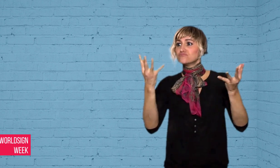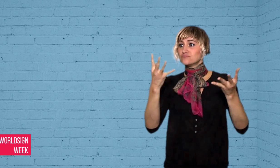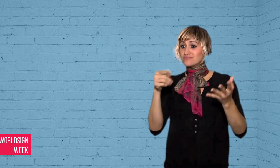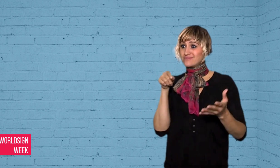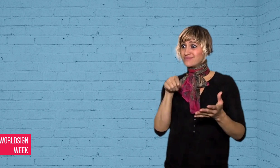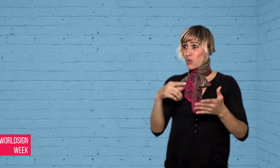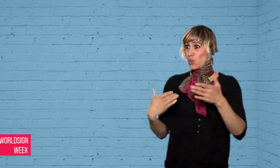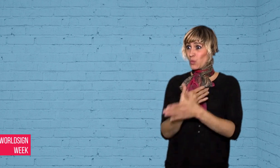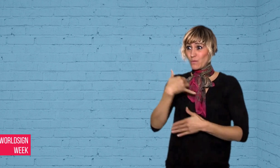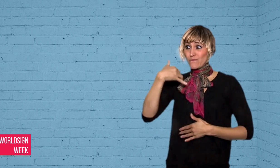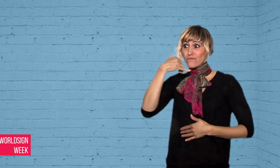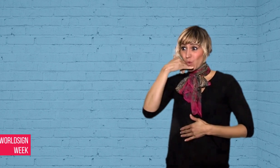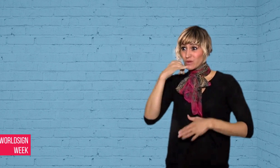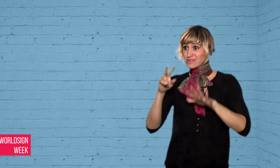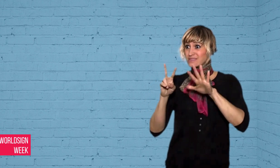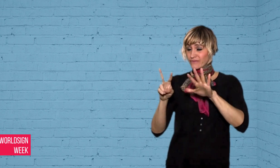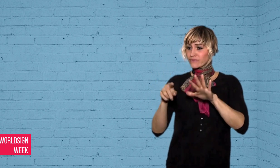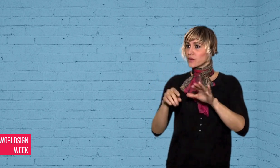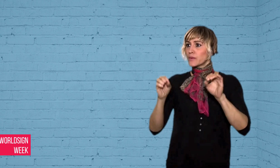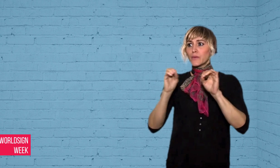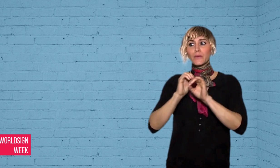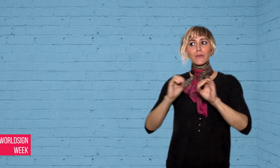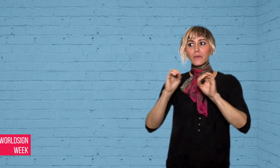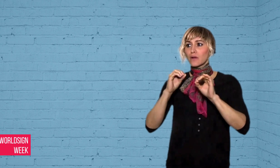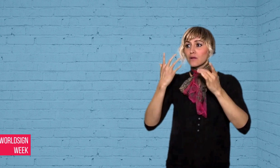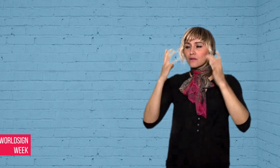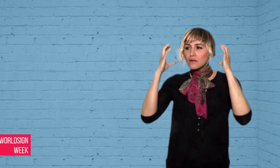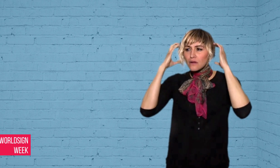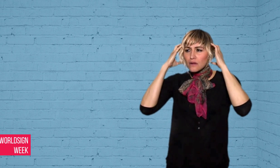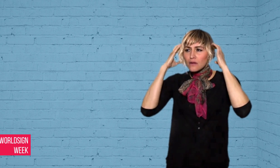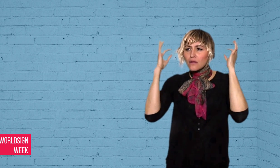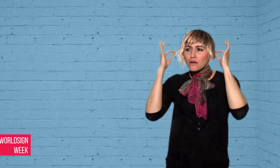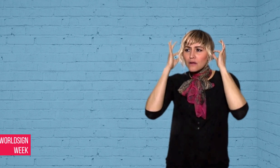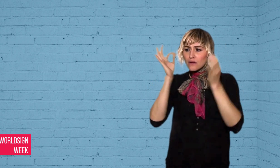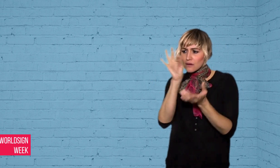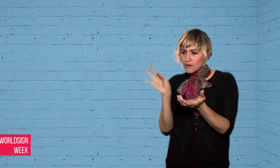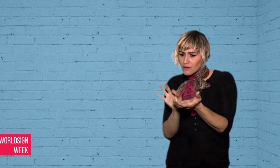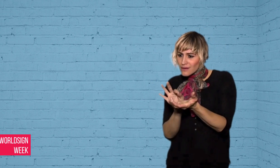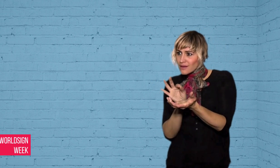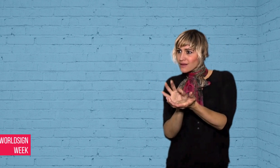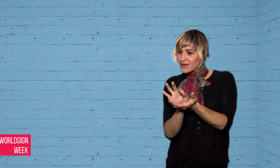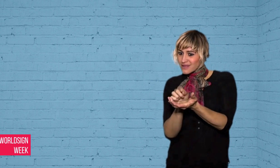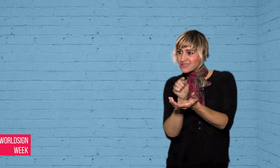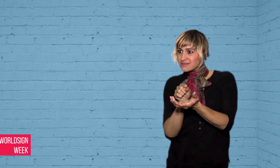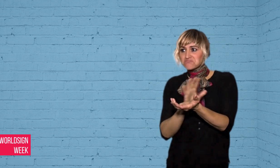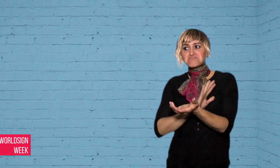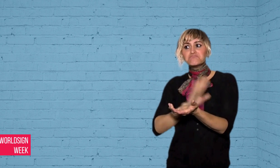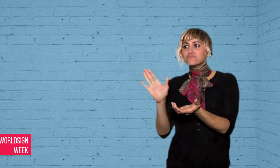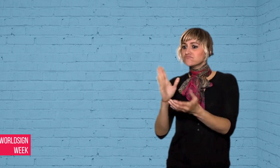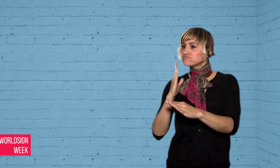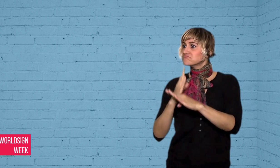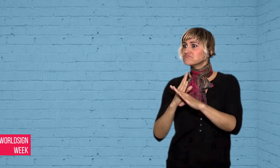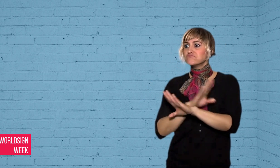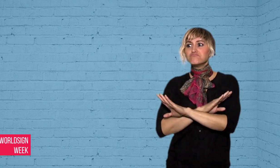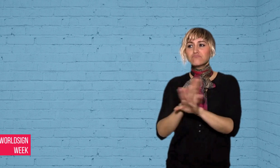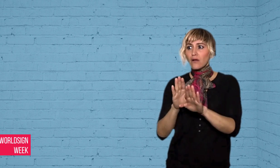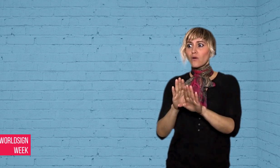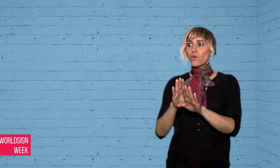when they announced that the new iPhone 7